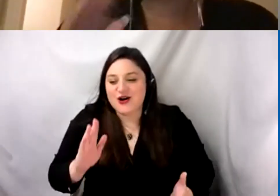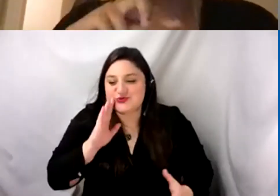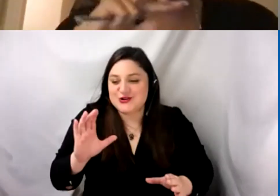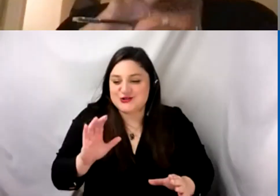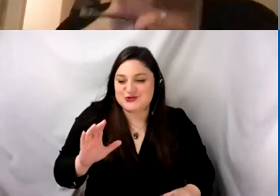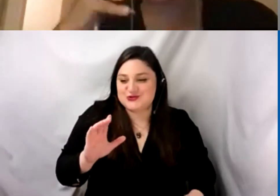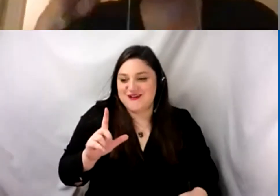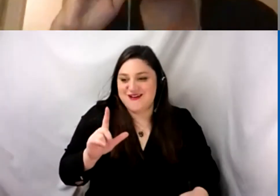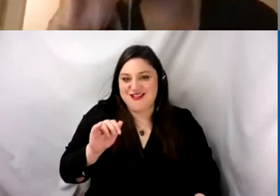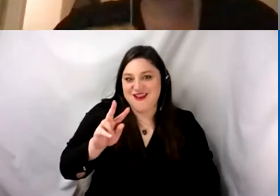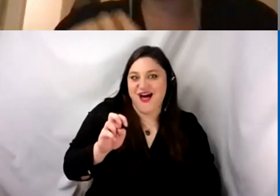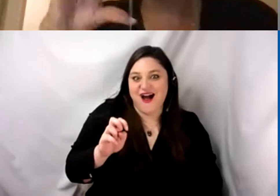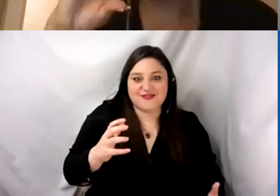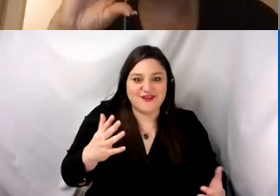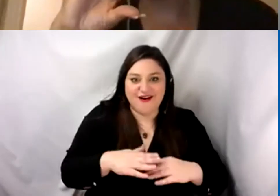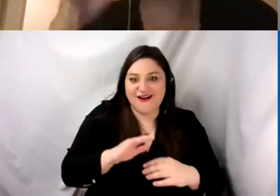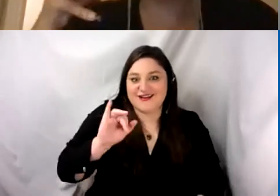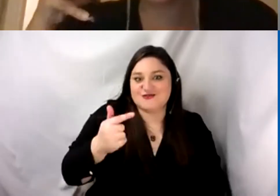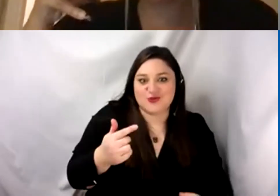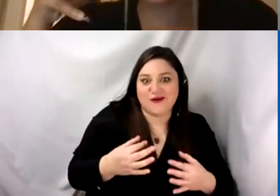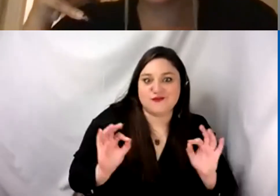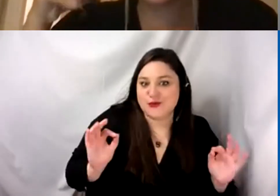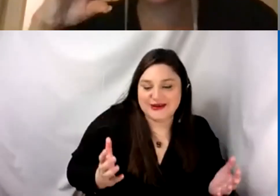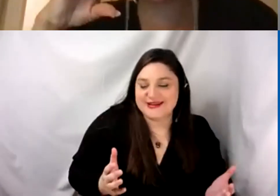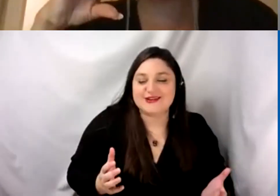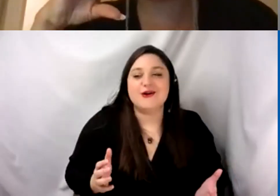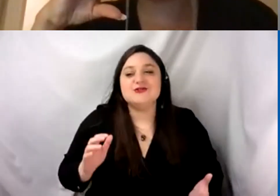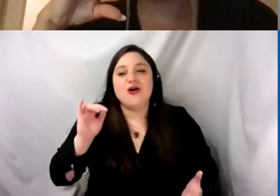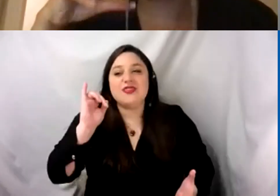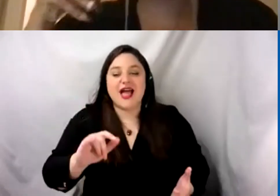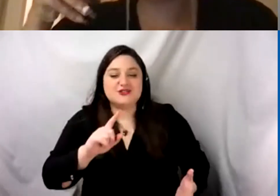monetization opportunity -- I think